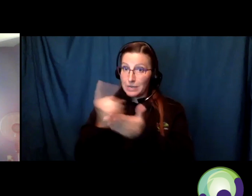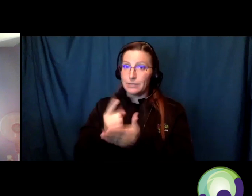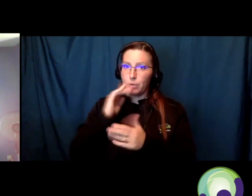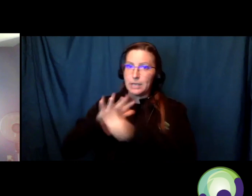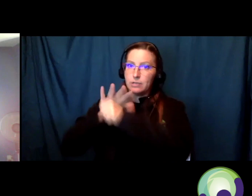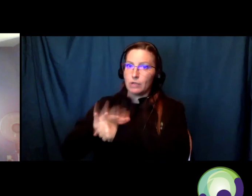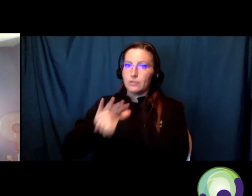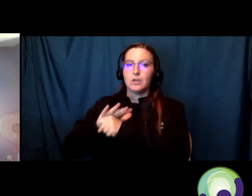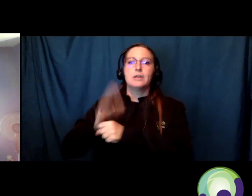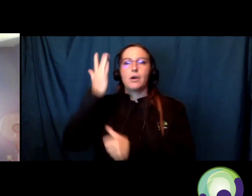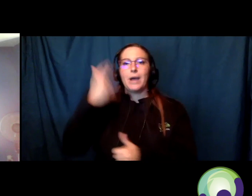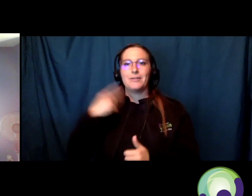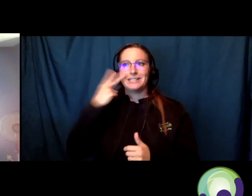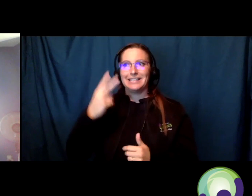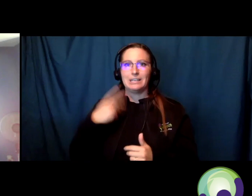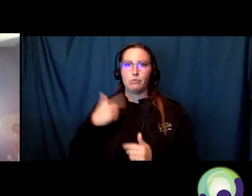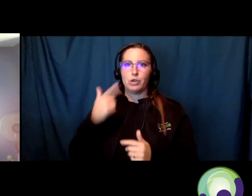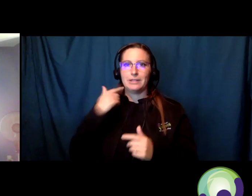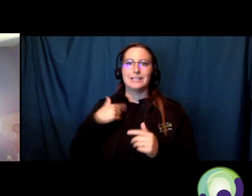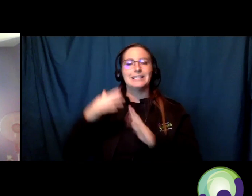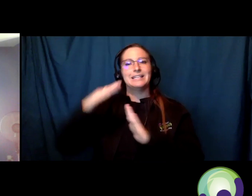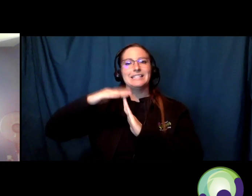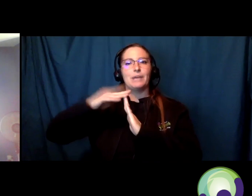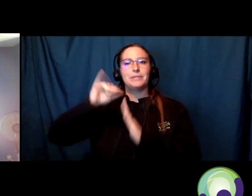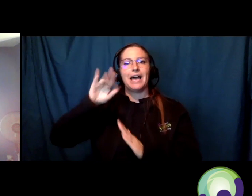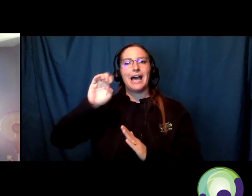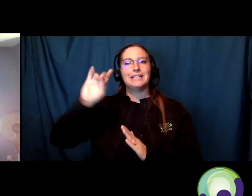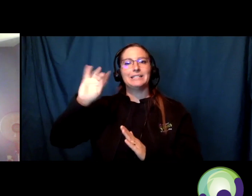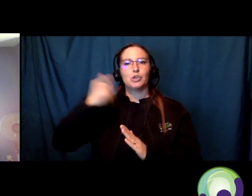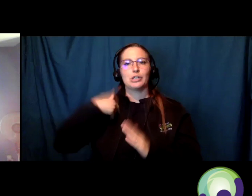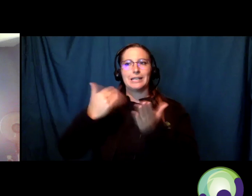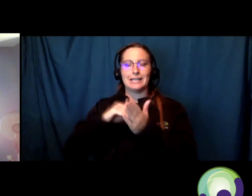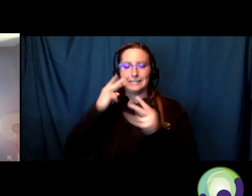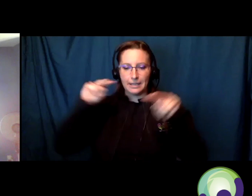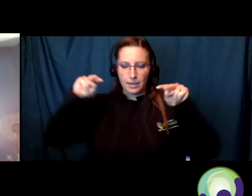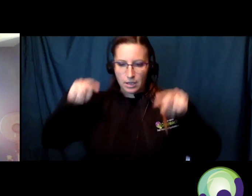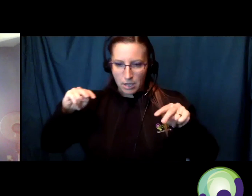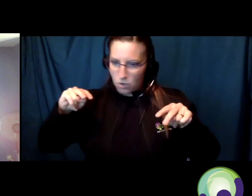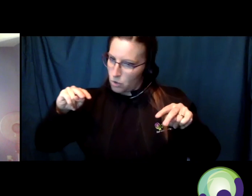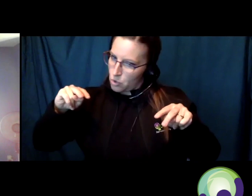you know we're at the top of the iceberg again to see all of the changes coming because everybody's done all this planning